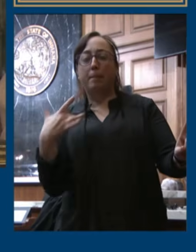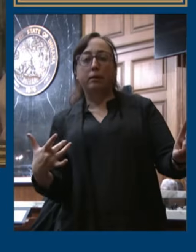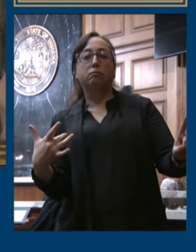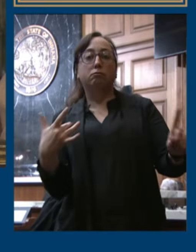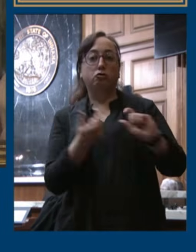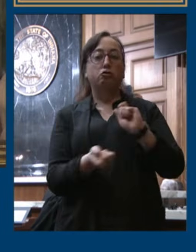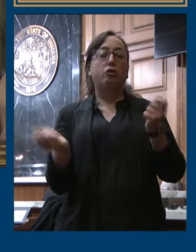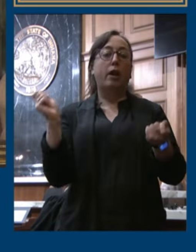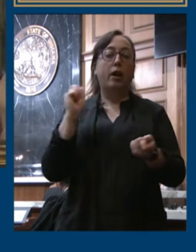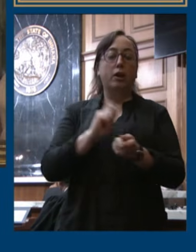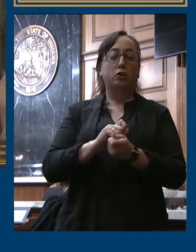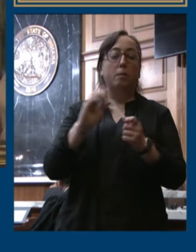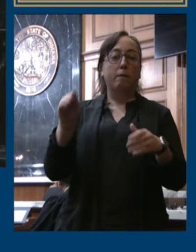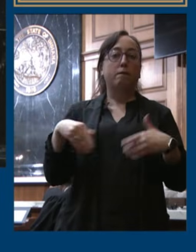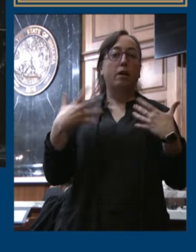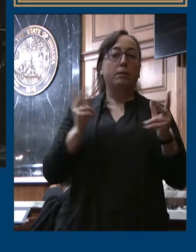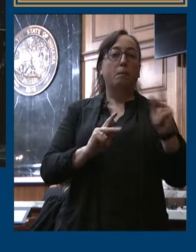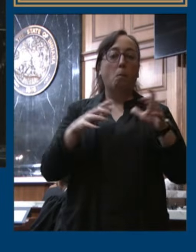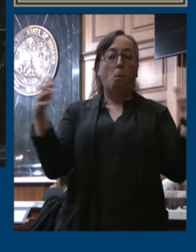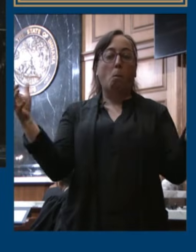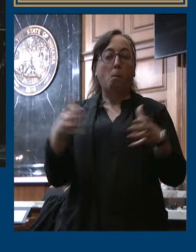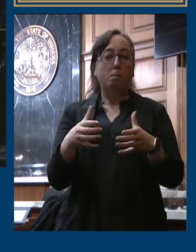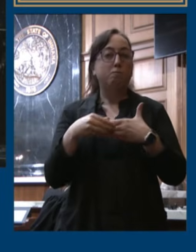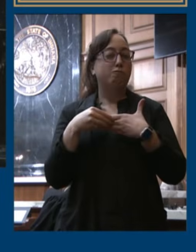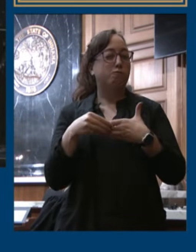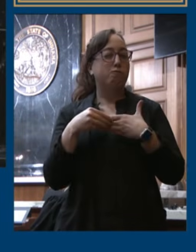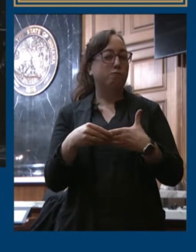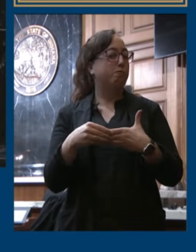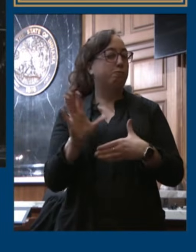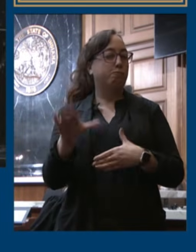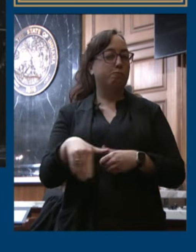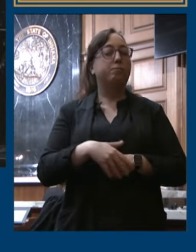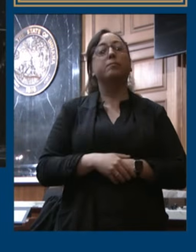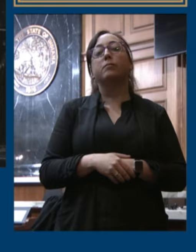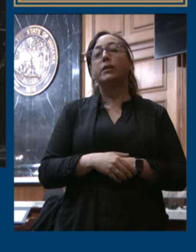PEOPLE A HUG AND TURNS THEM LOOSE."